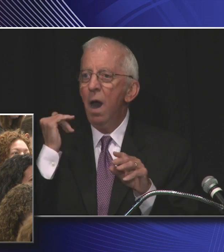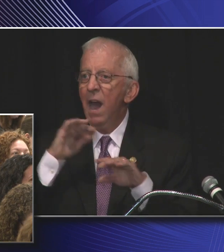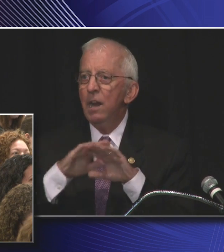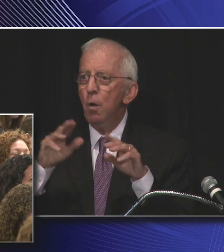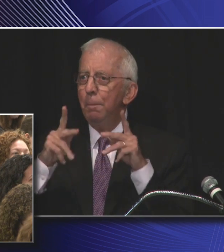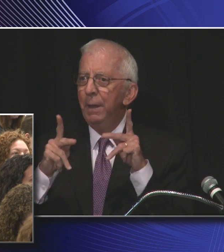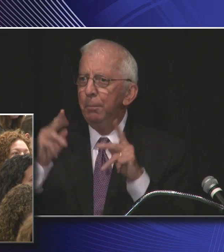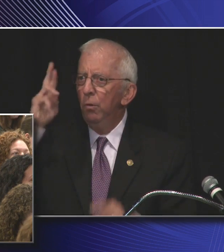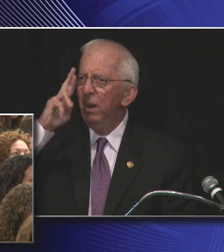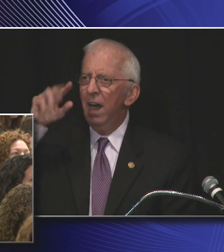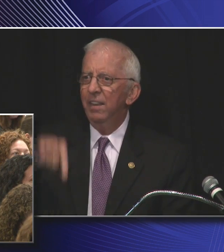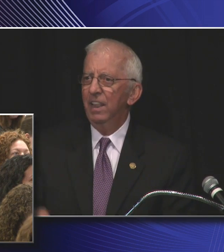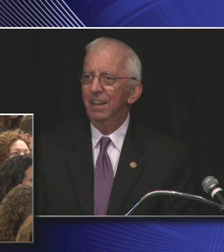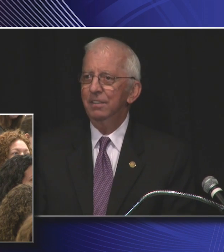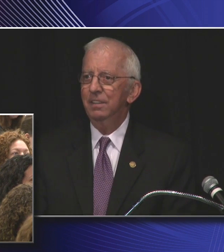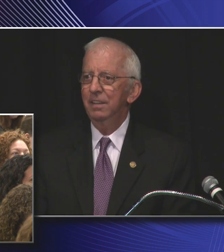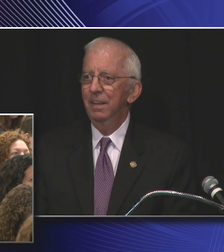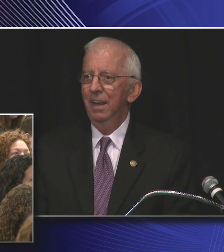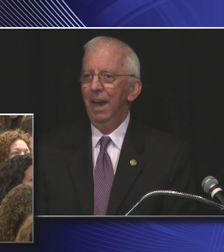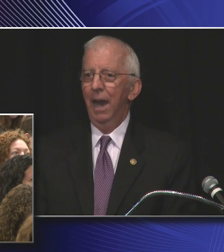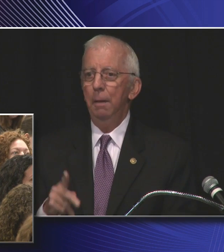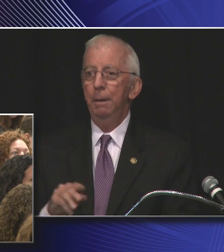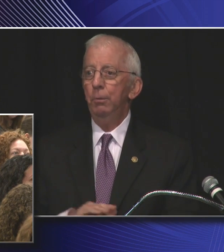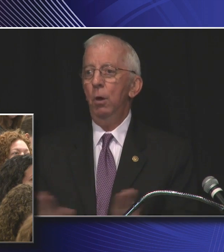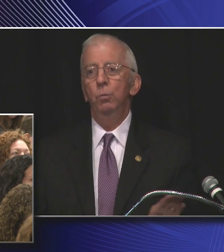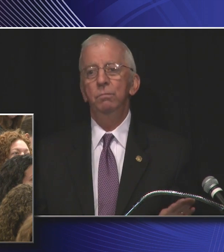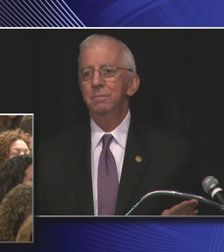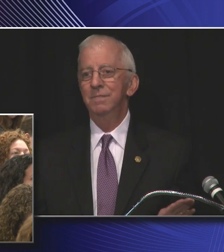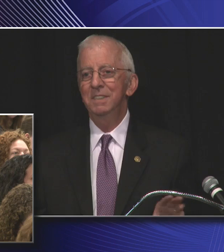Why don't people realize this? And people don't.